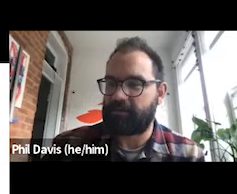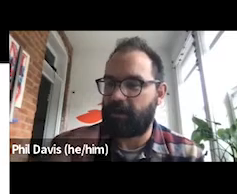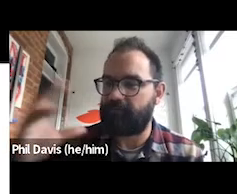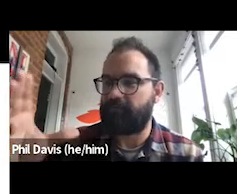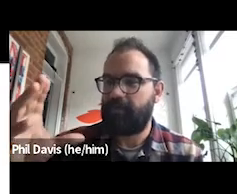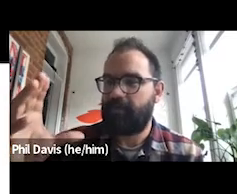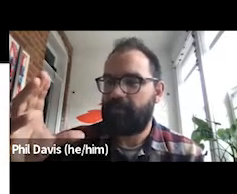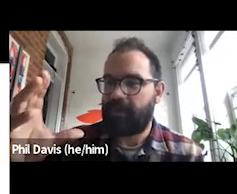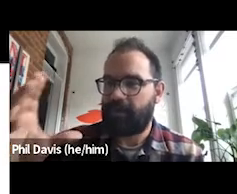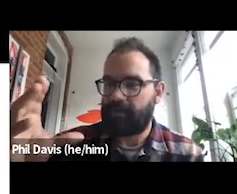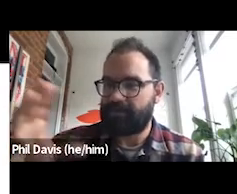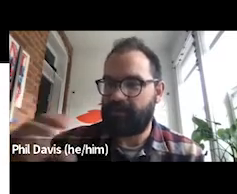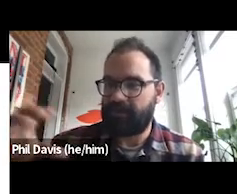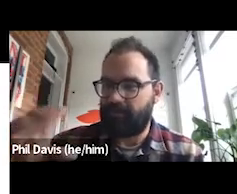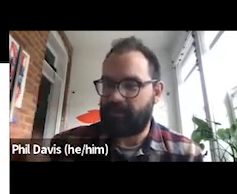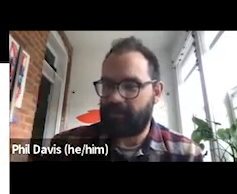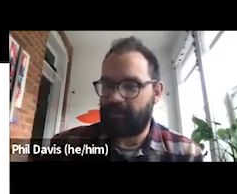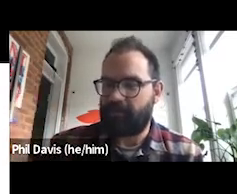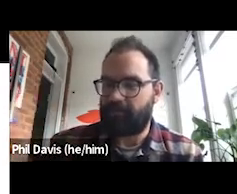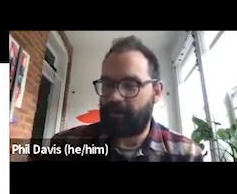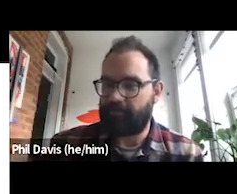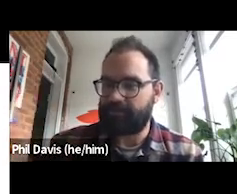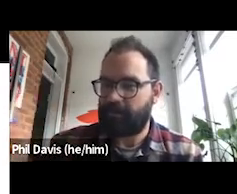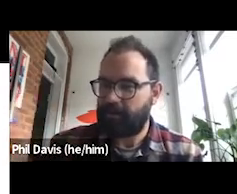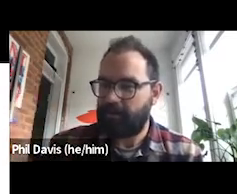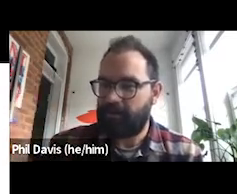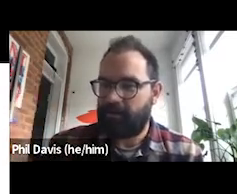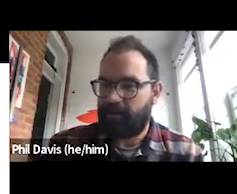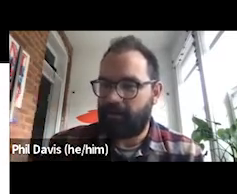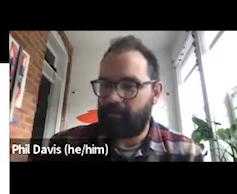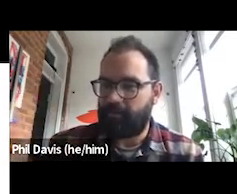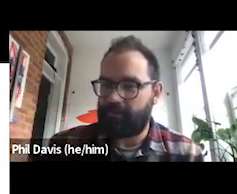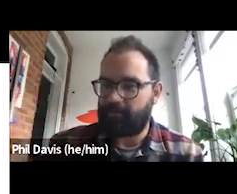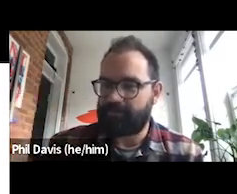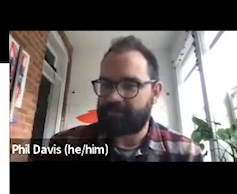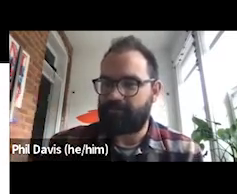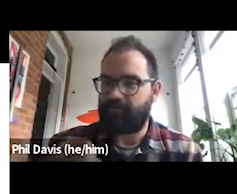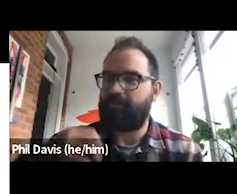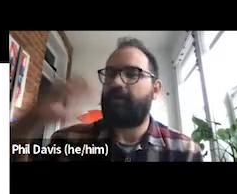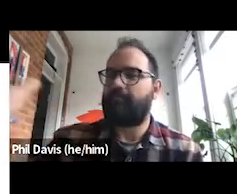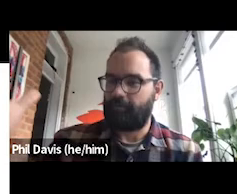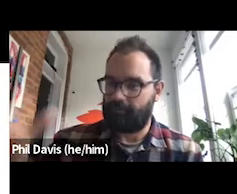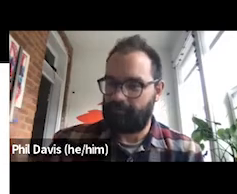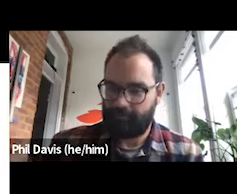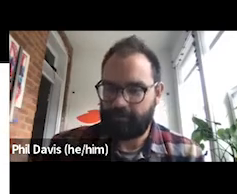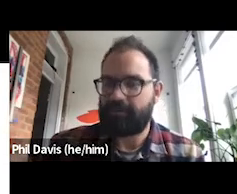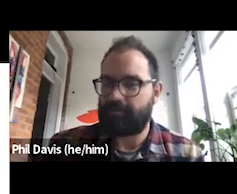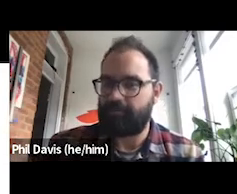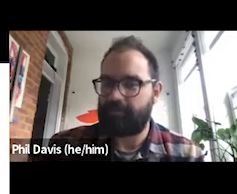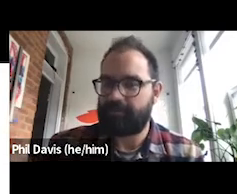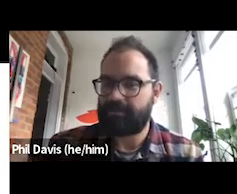There's a lot of animation done in and around this area, but not sort of a platform to show